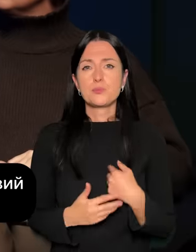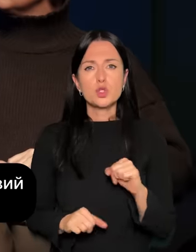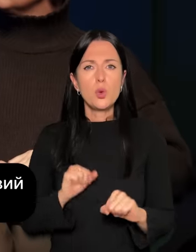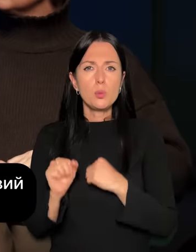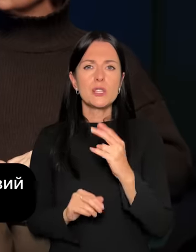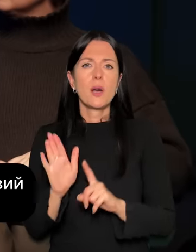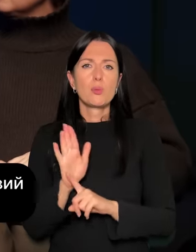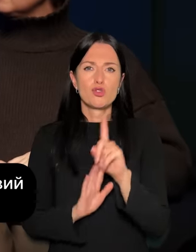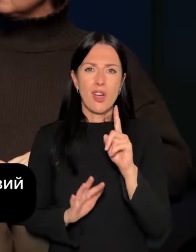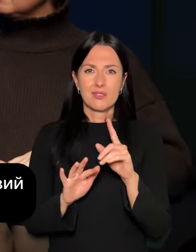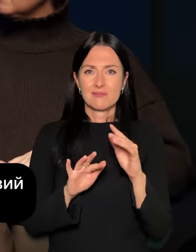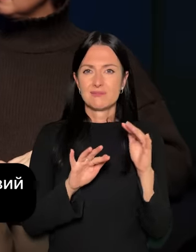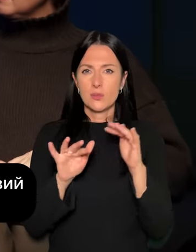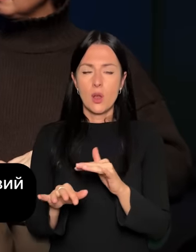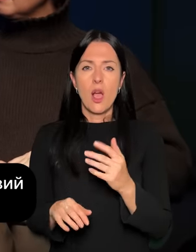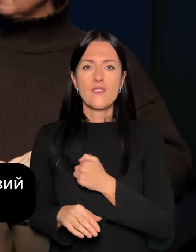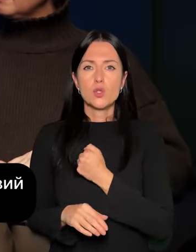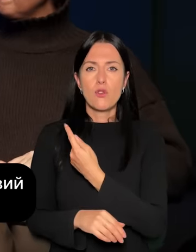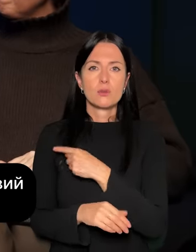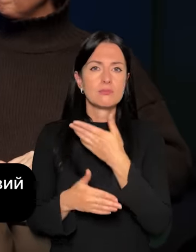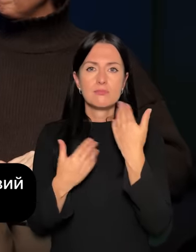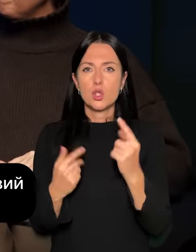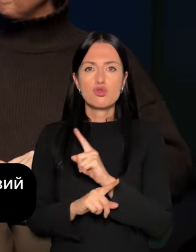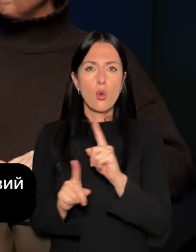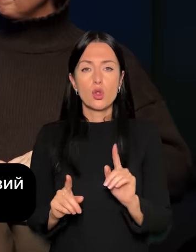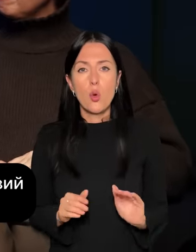"I was upset that at the beginning of the invasion, the military hospital had no ramps."